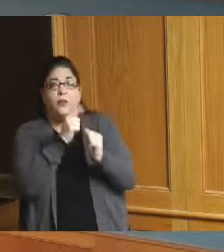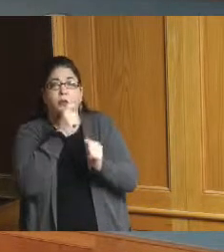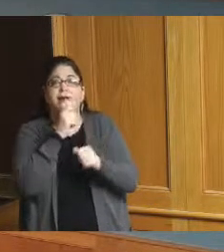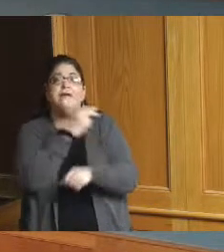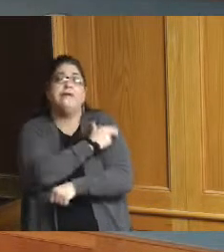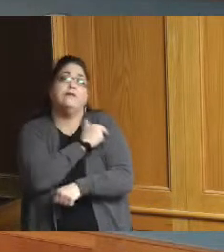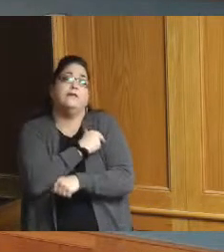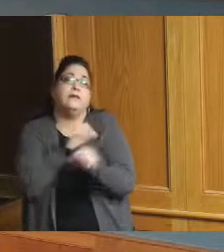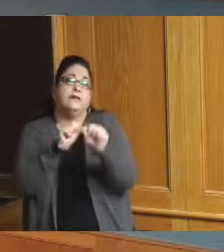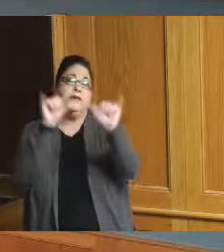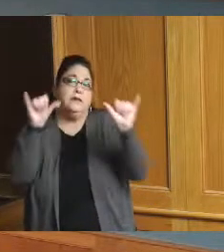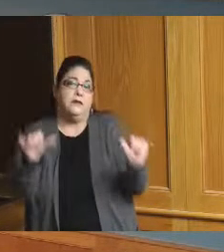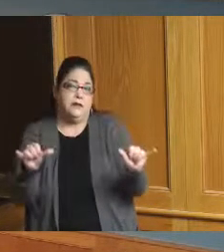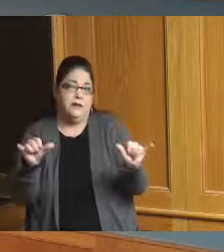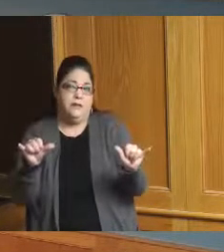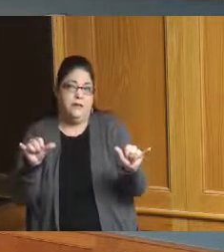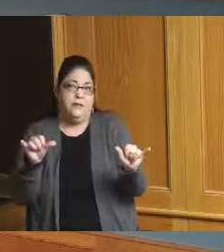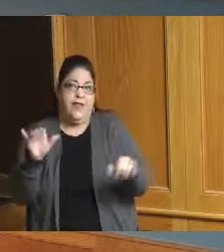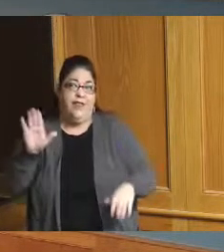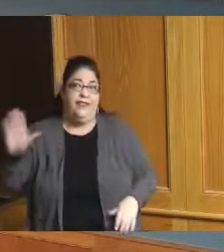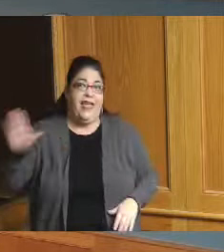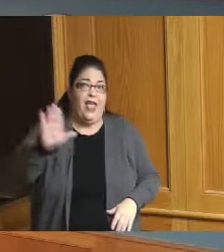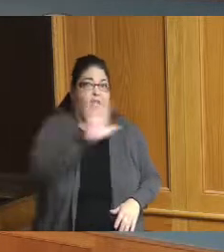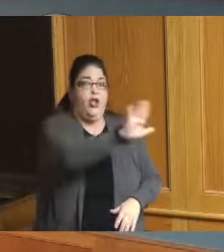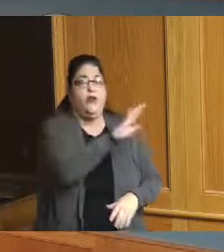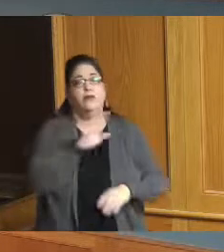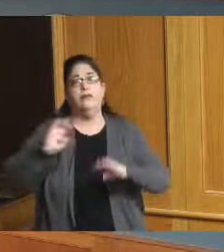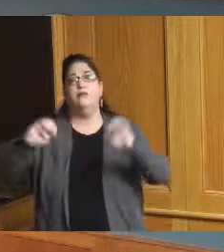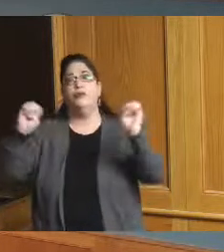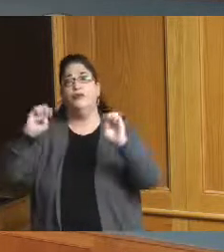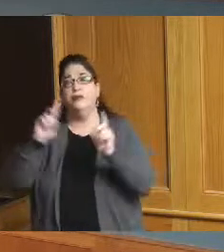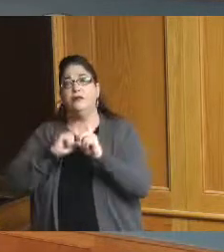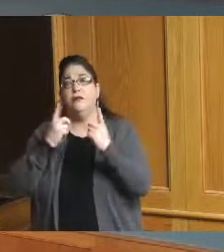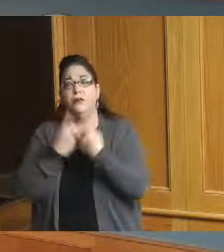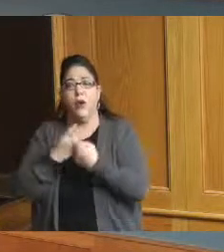eliminate some of the stress on the emergency departments and so they were working to find